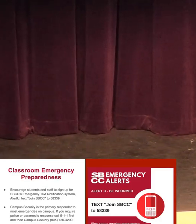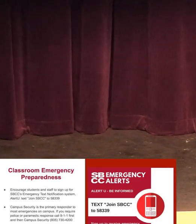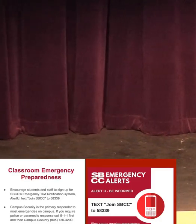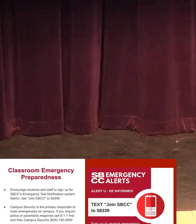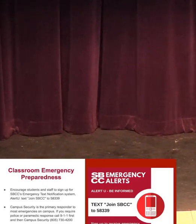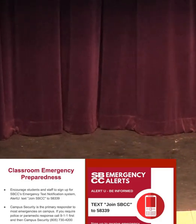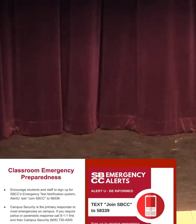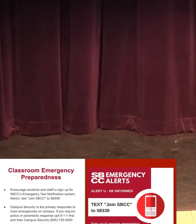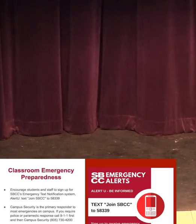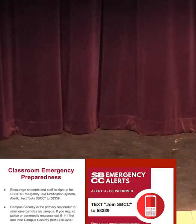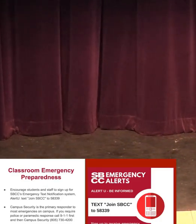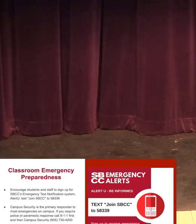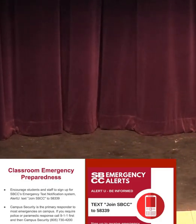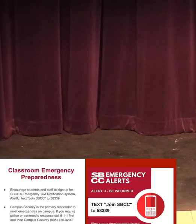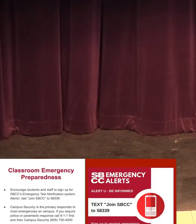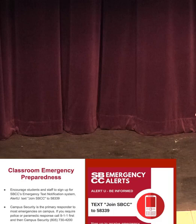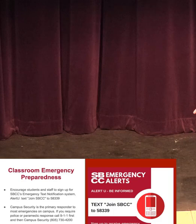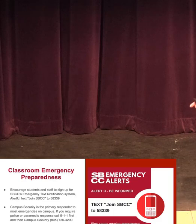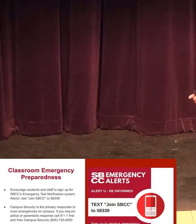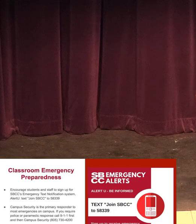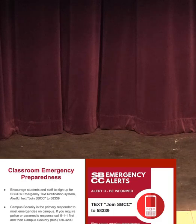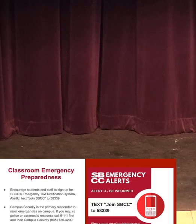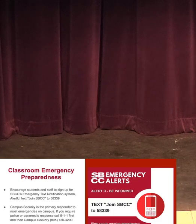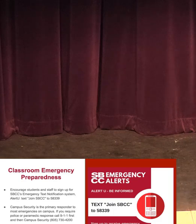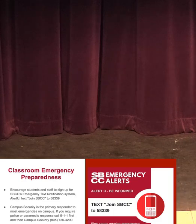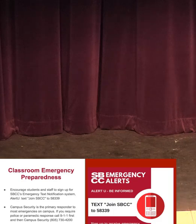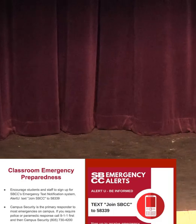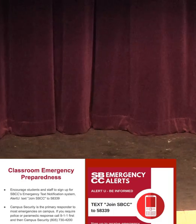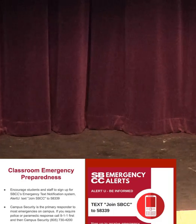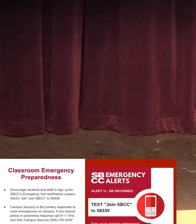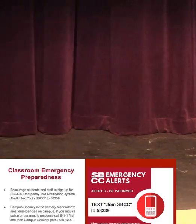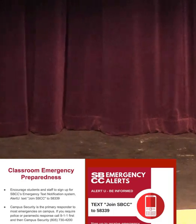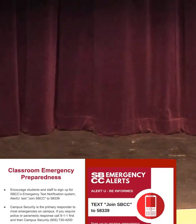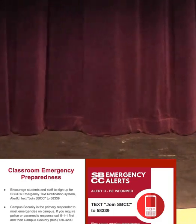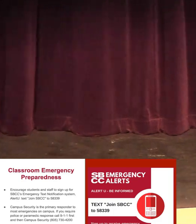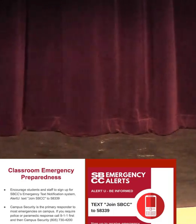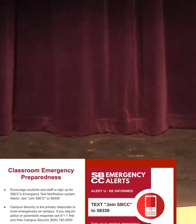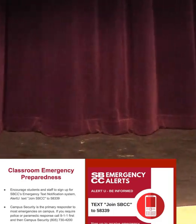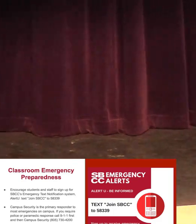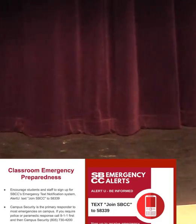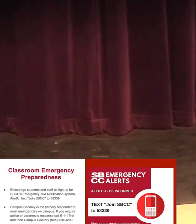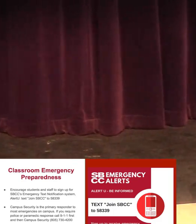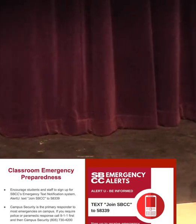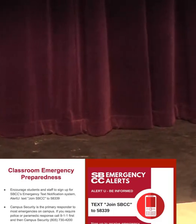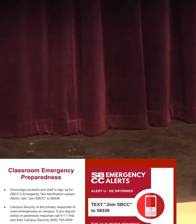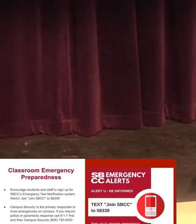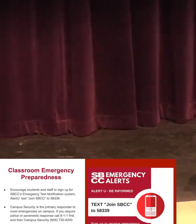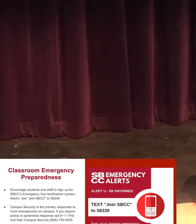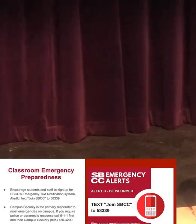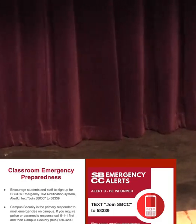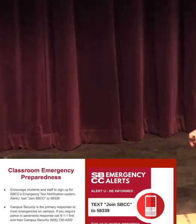So the first call, 9-1-1, and then call campus safety because we want to be aware that there is an emergency going on.